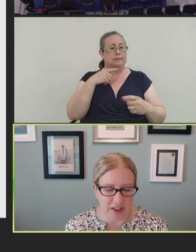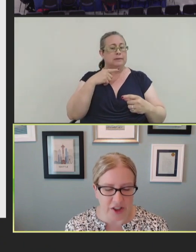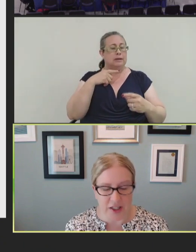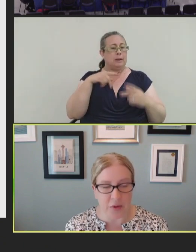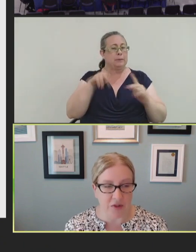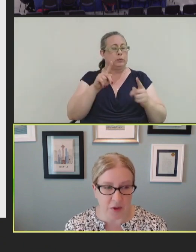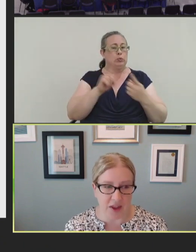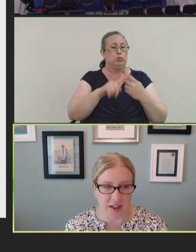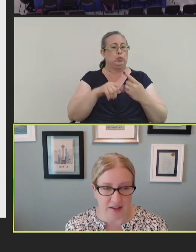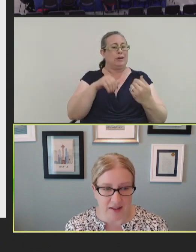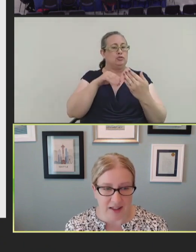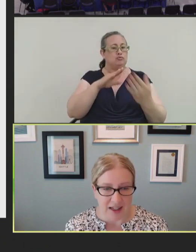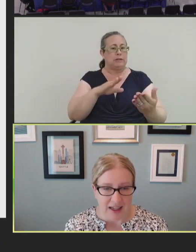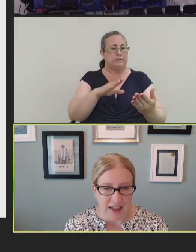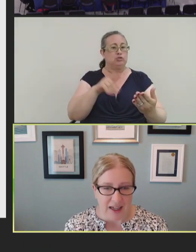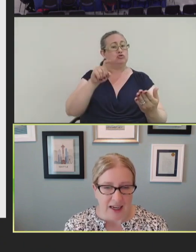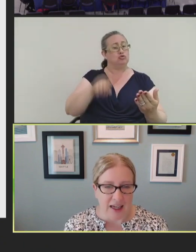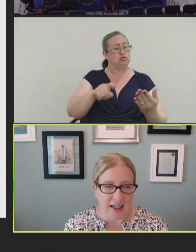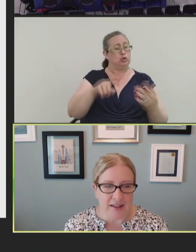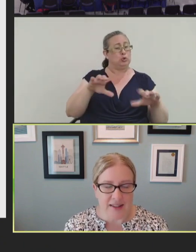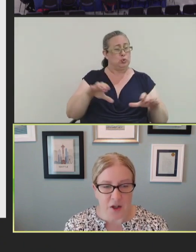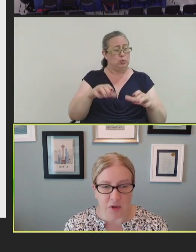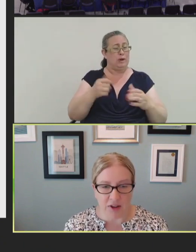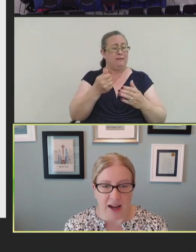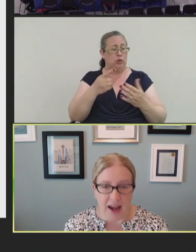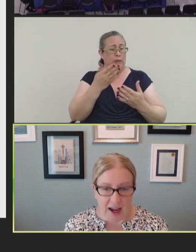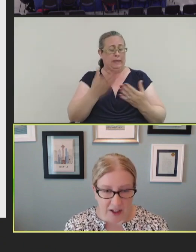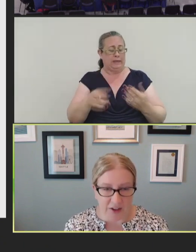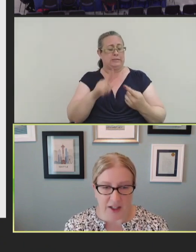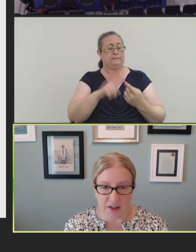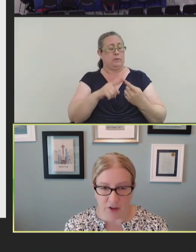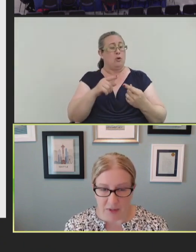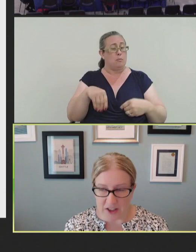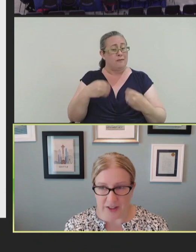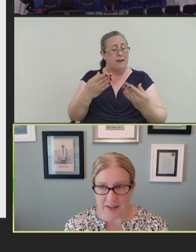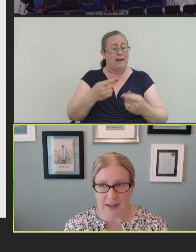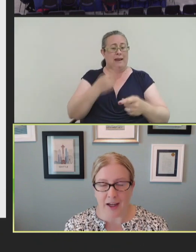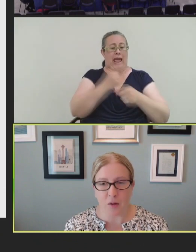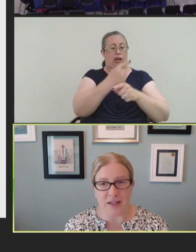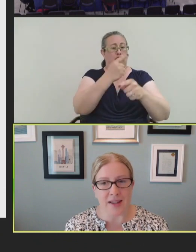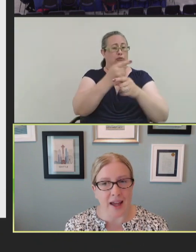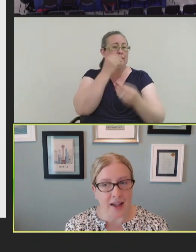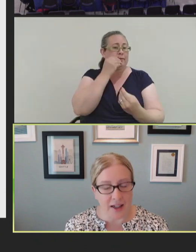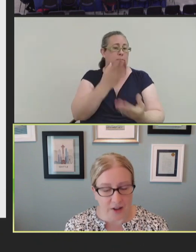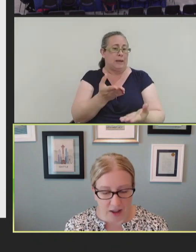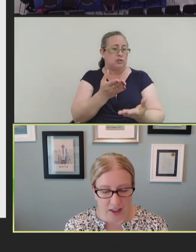it should do a few things. It needs to provide accurate information and, once again, acknowledge